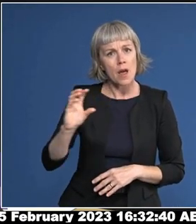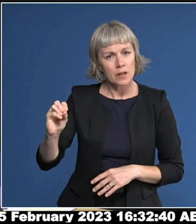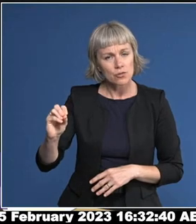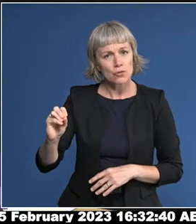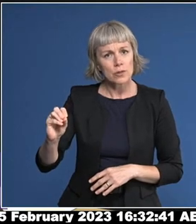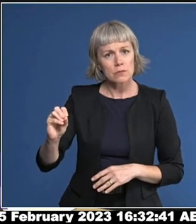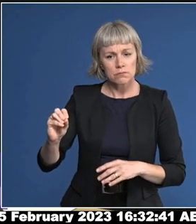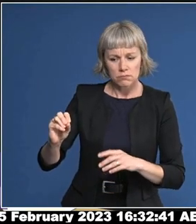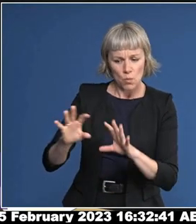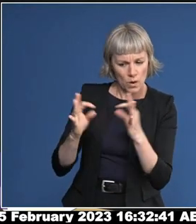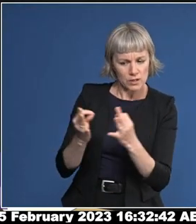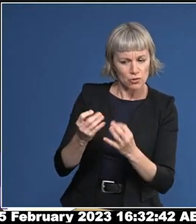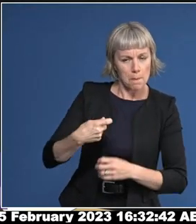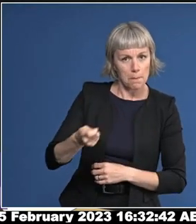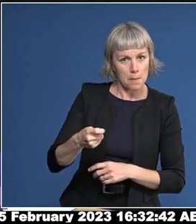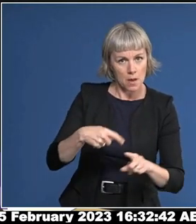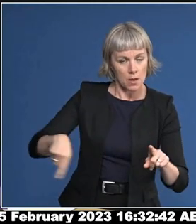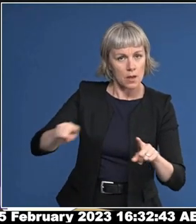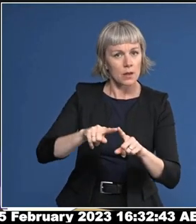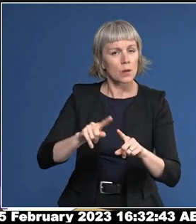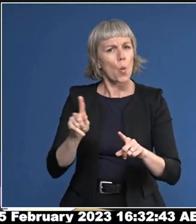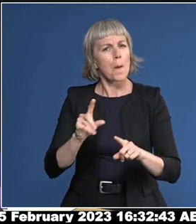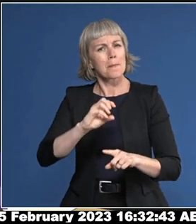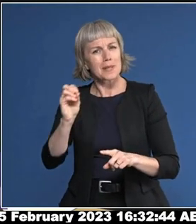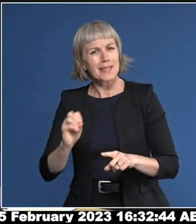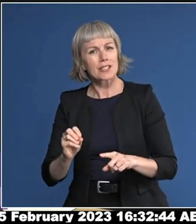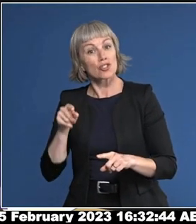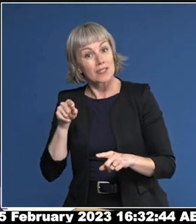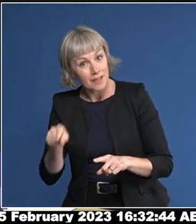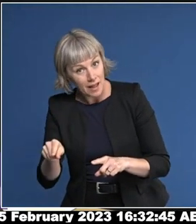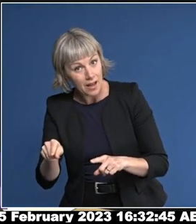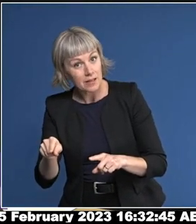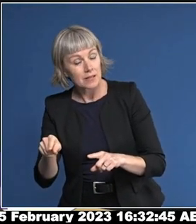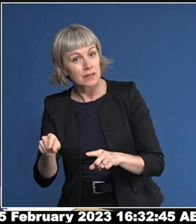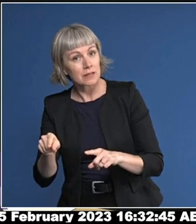What percentage is that of all the support coordinator providers in Australia?